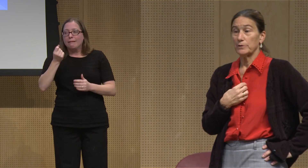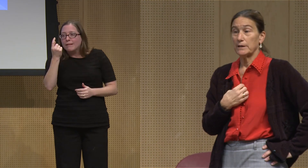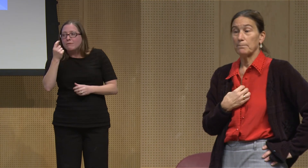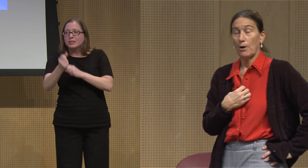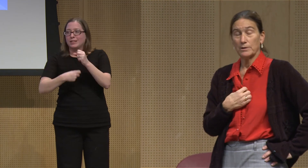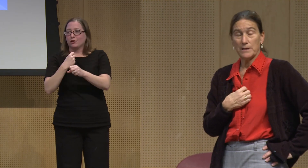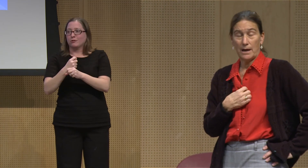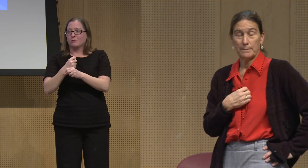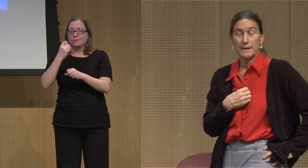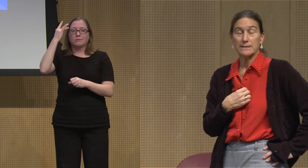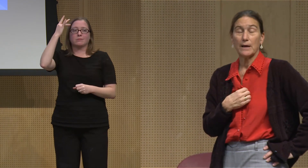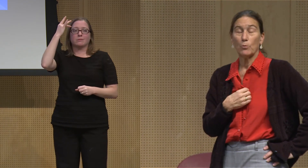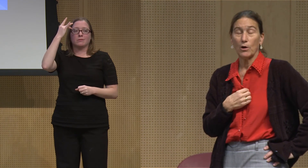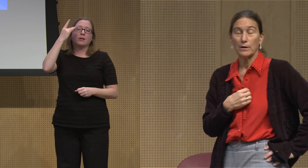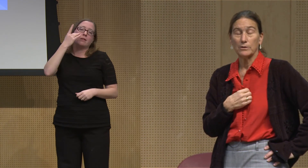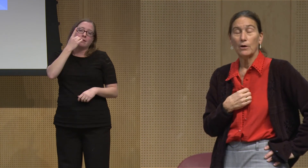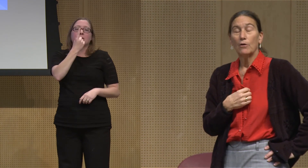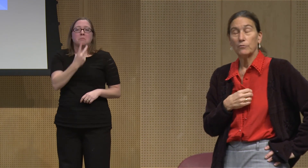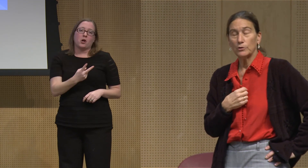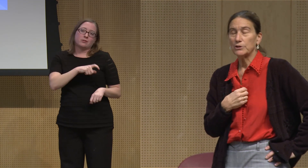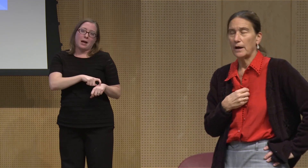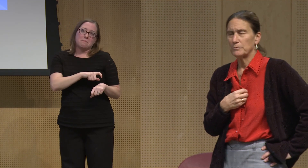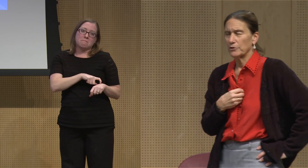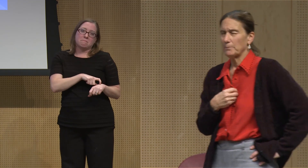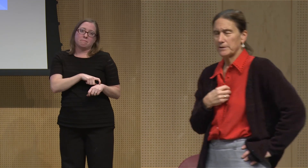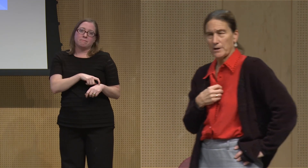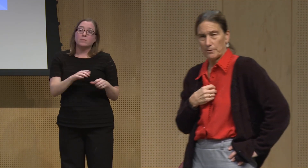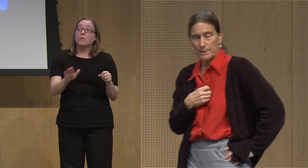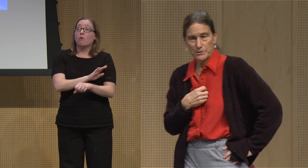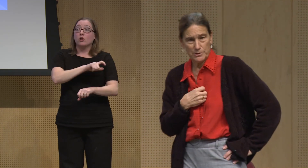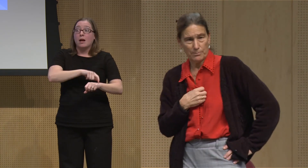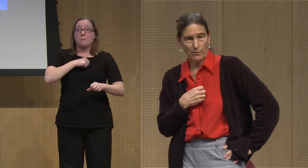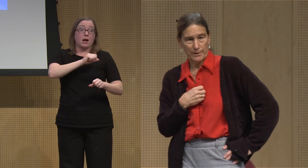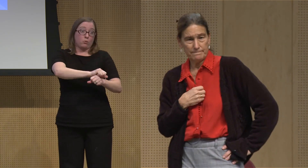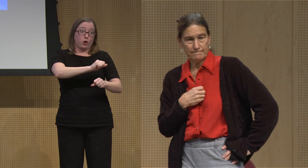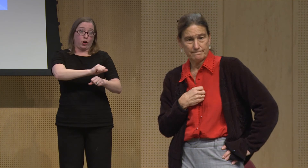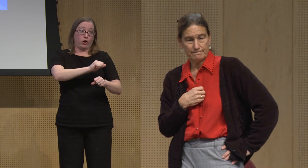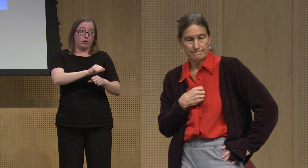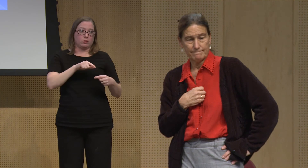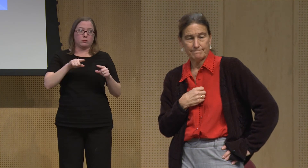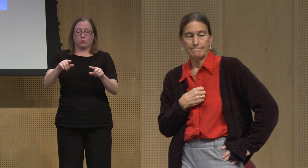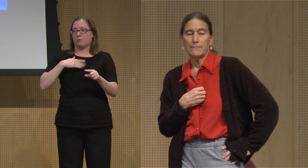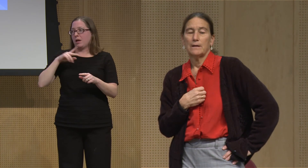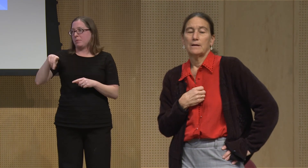PART-TIME BECAUSE I WORKED FULL-TIME DURING MY ENTIRE PhD PROGRAM.